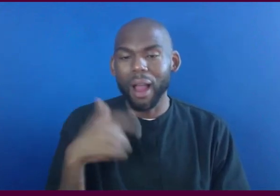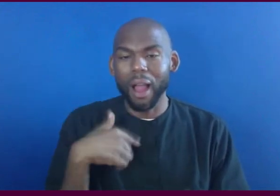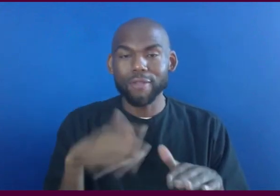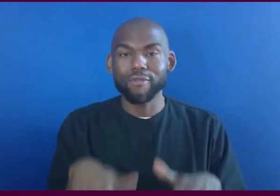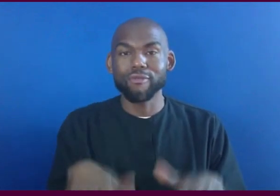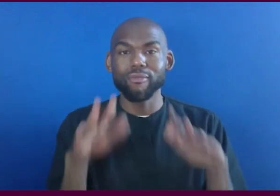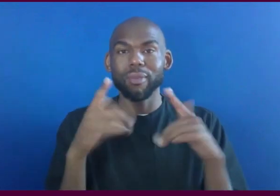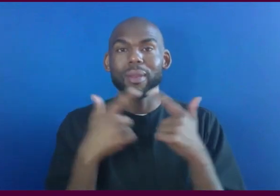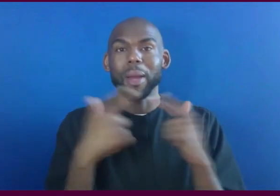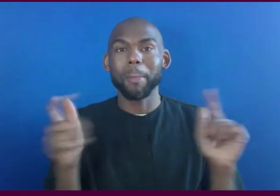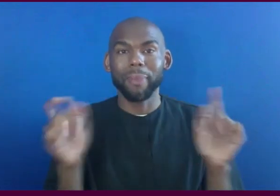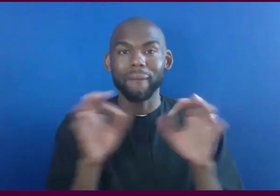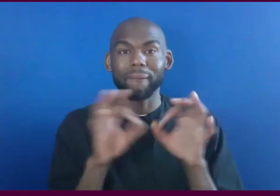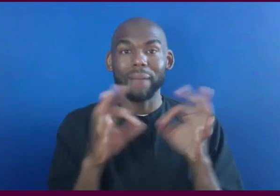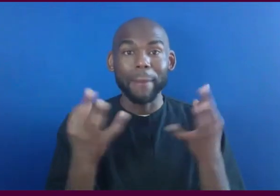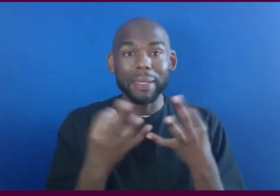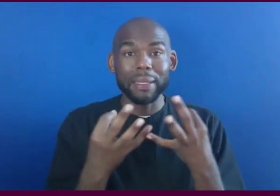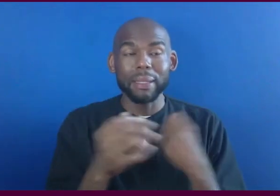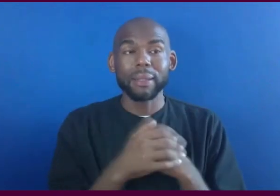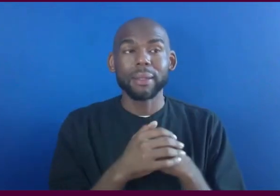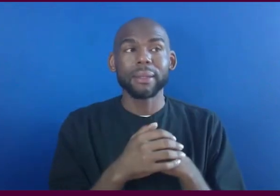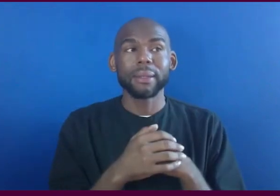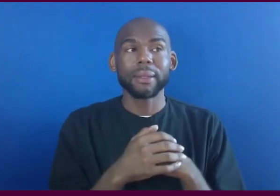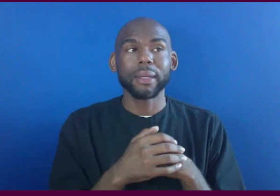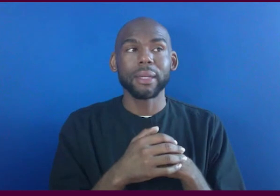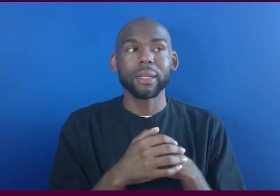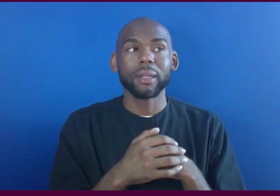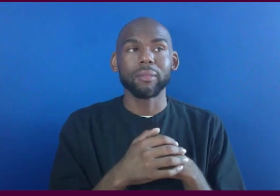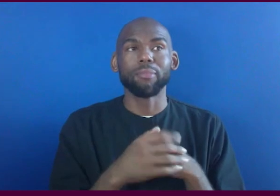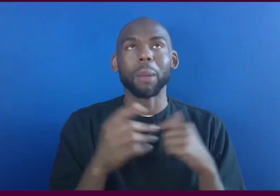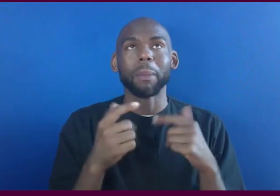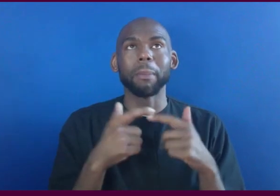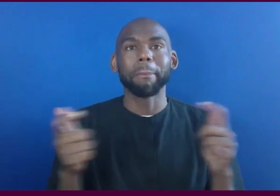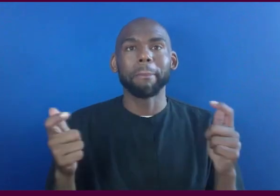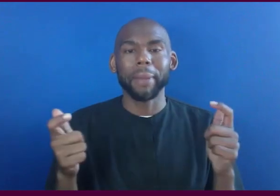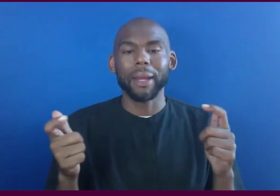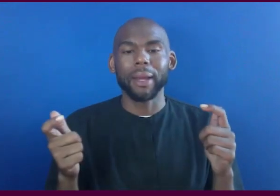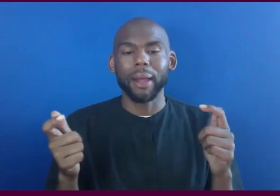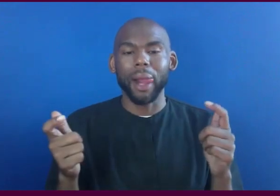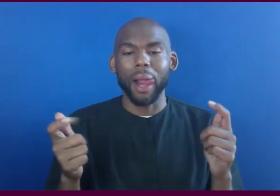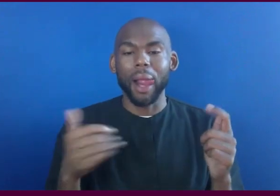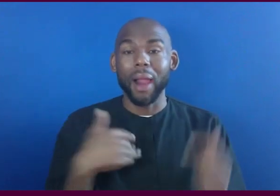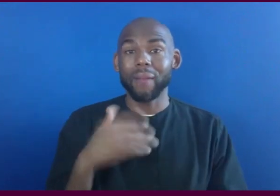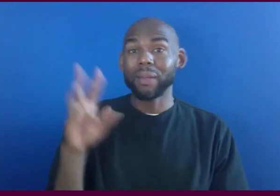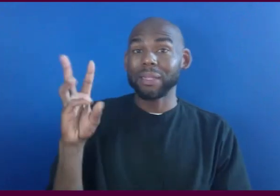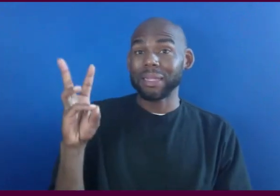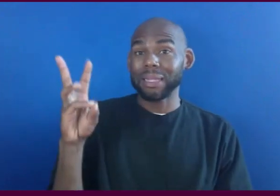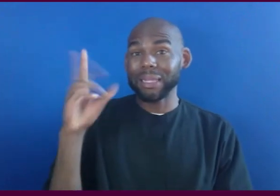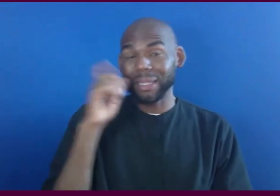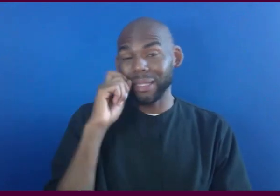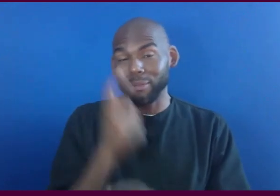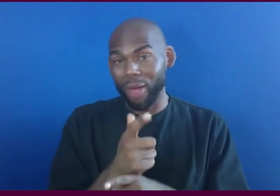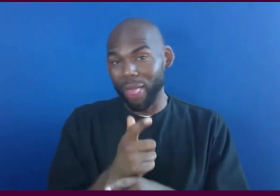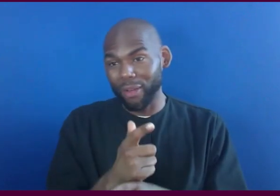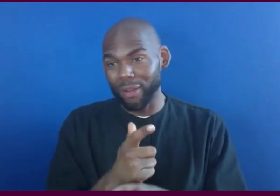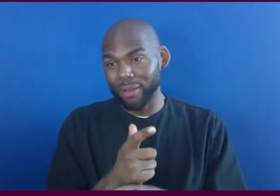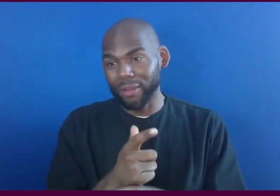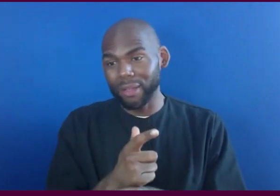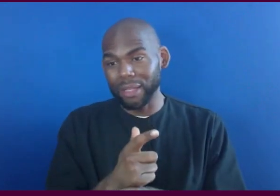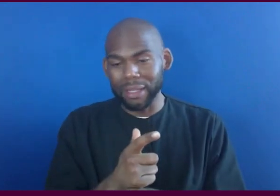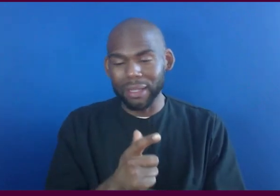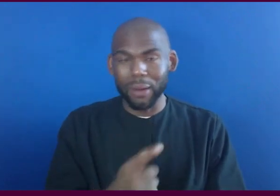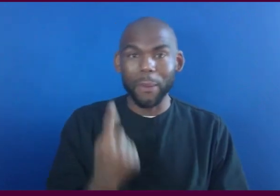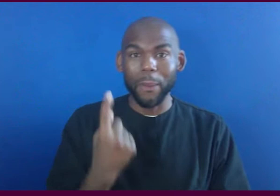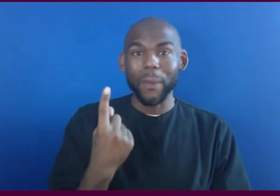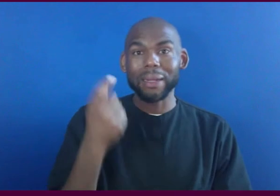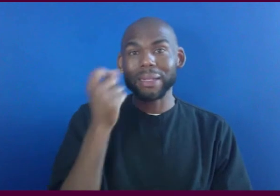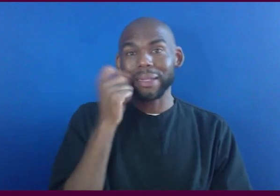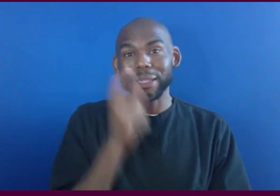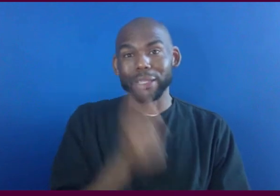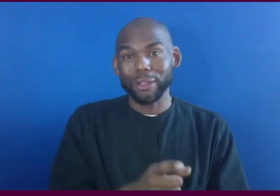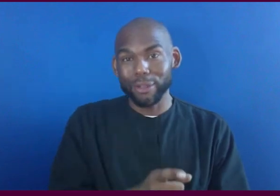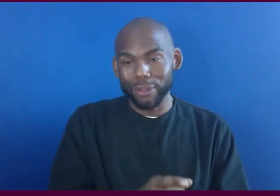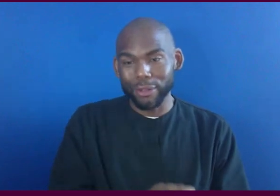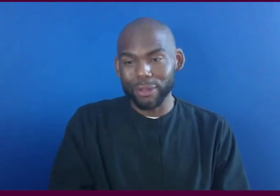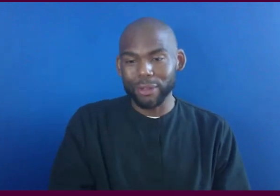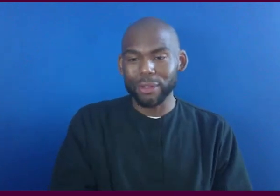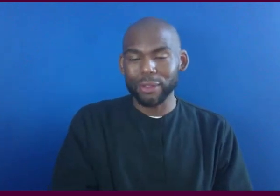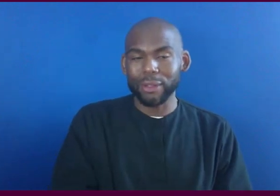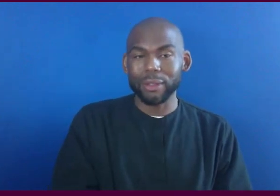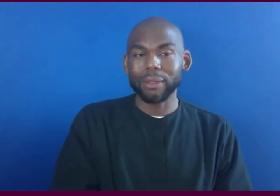So, I grew up in a really big family...I have six brothers and one sister.